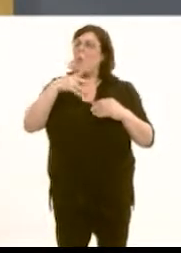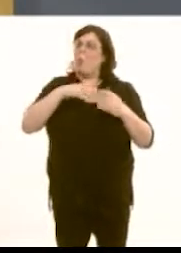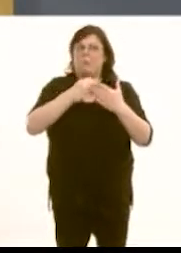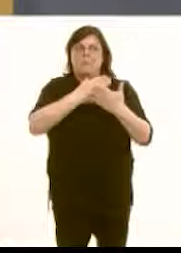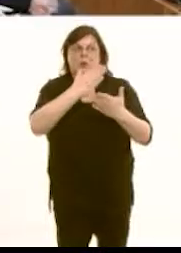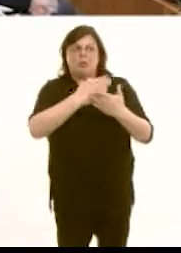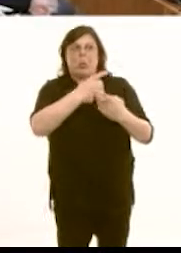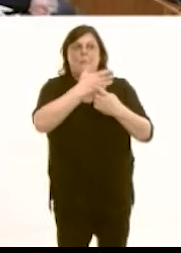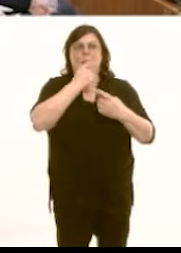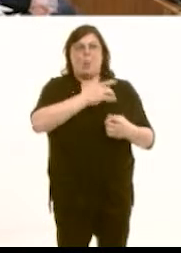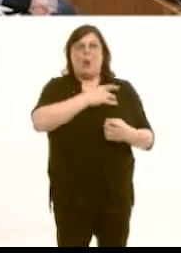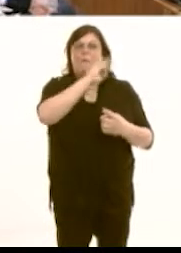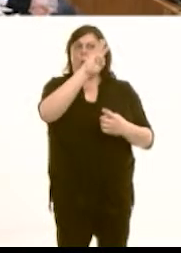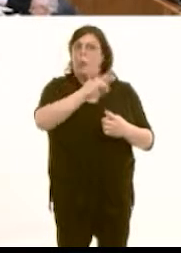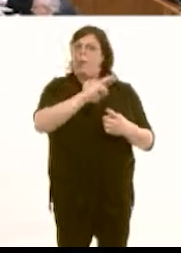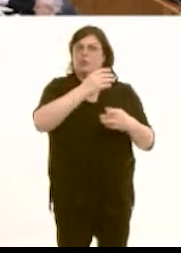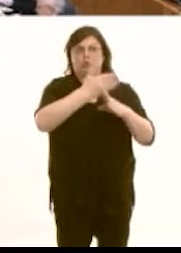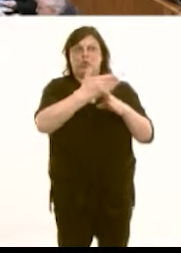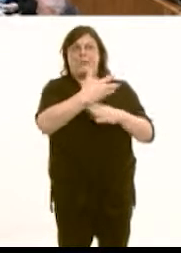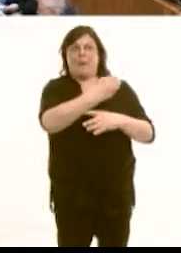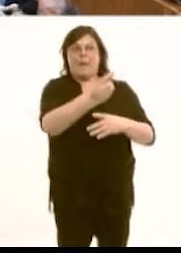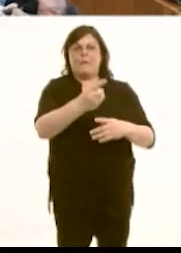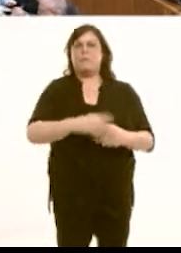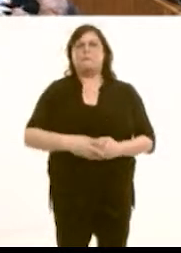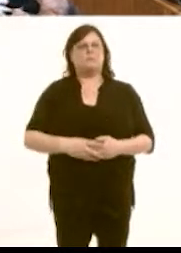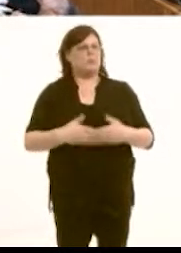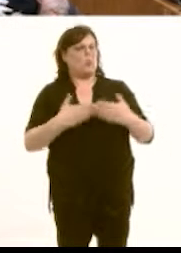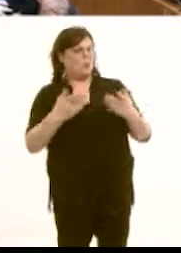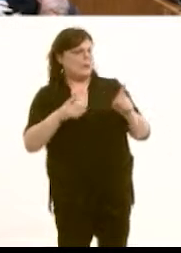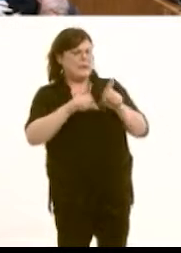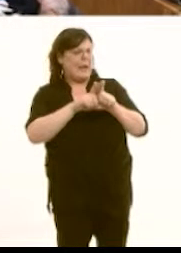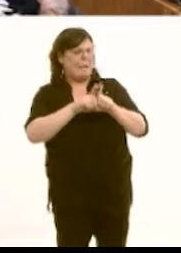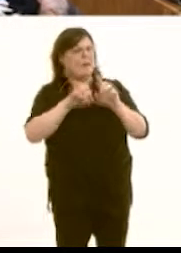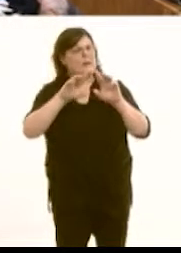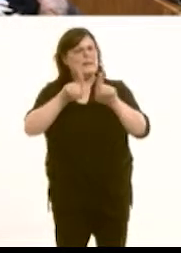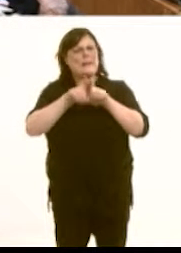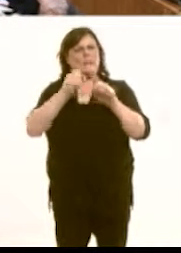Carwyn Jones: Well, of course, thatís the idea. Itís the same with General Dynamics yesterday in Merthyr.